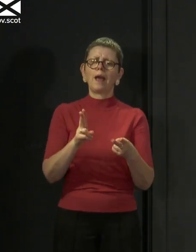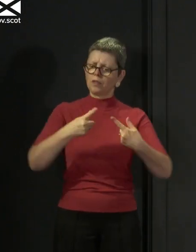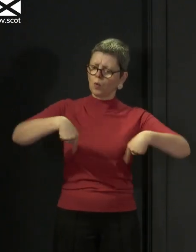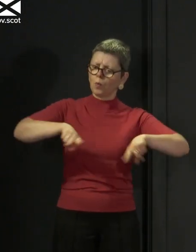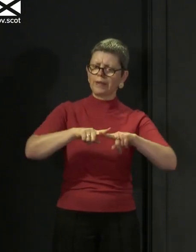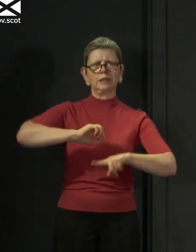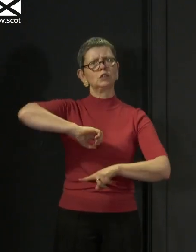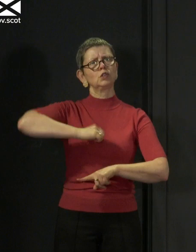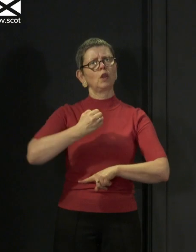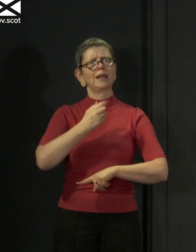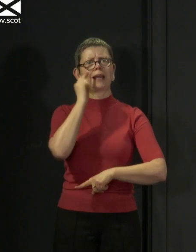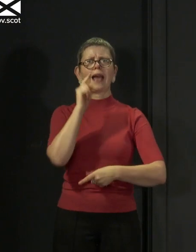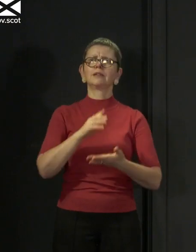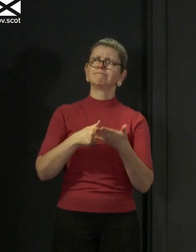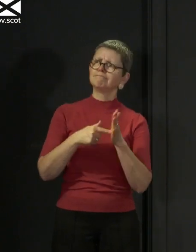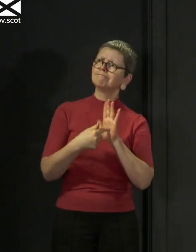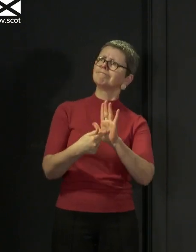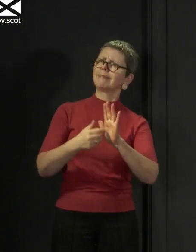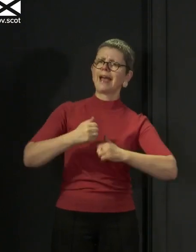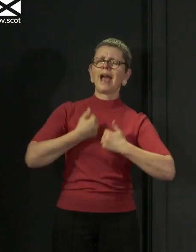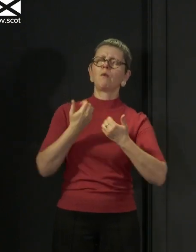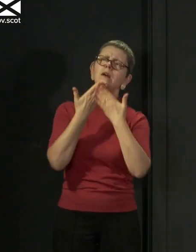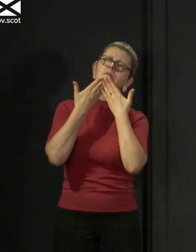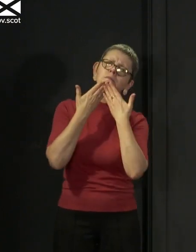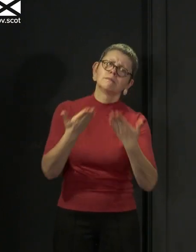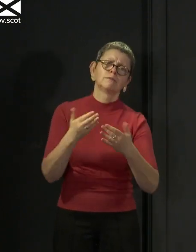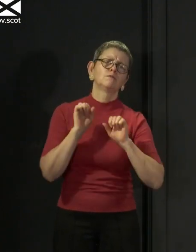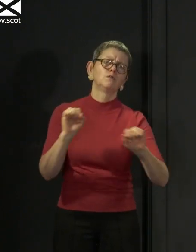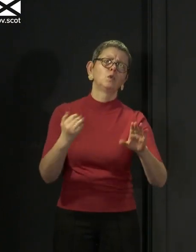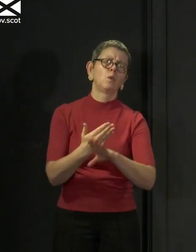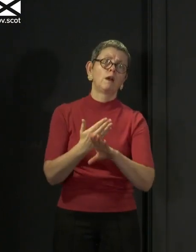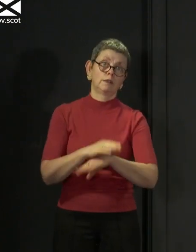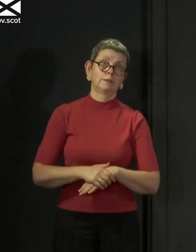show our gratitude, for your extraordinary efforts.